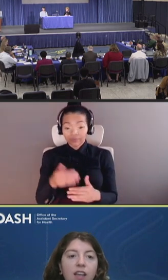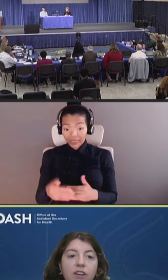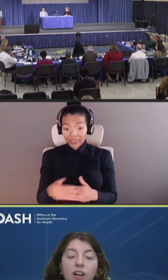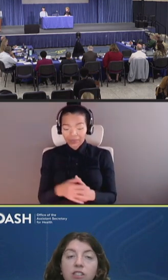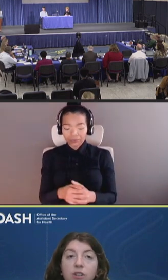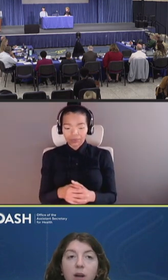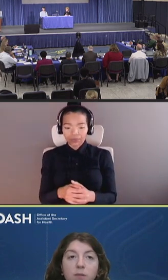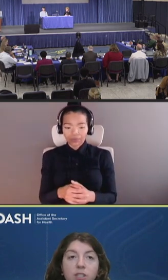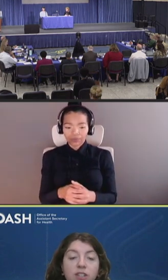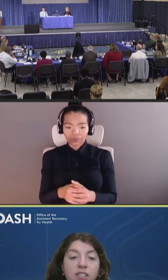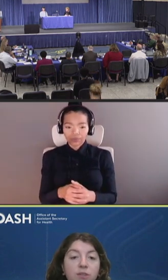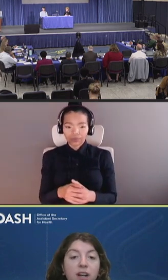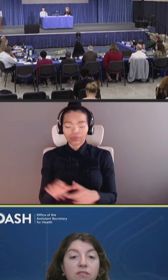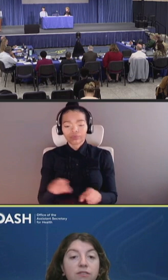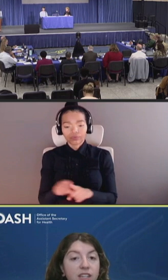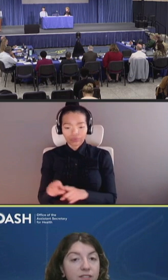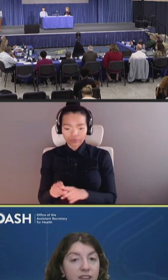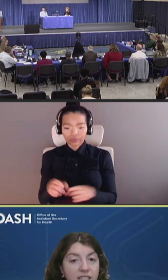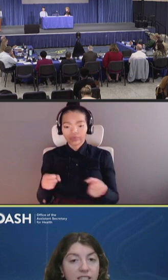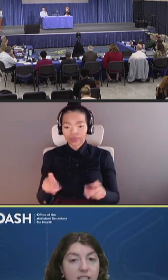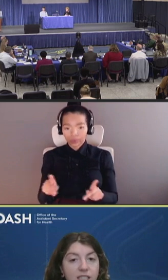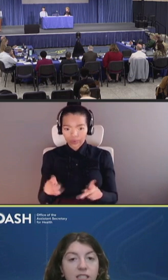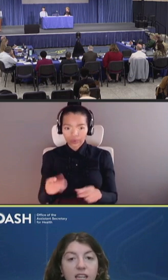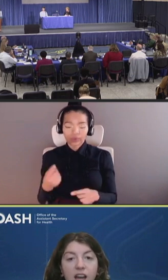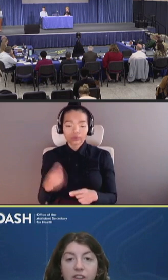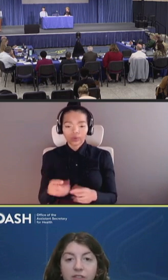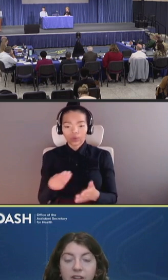There are also opportunities around funding vaccines and other viral